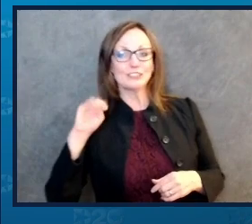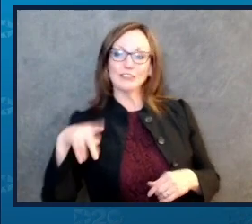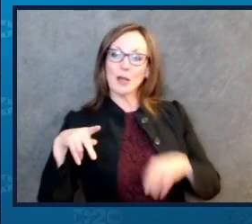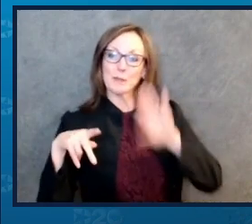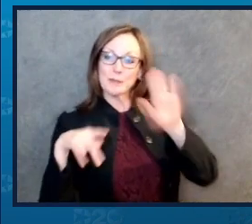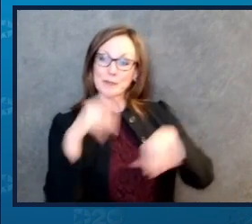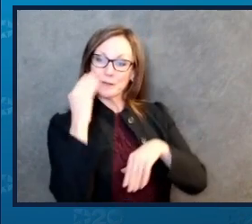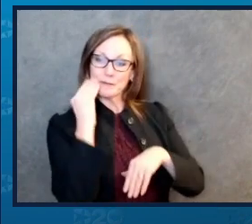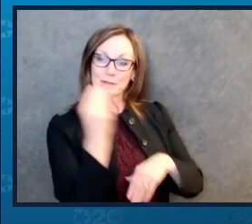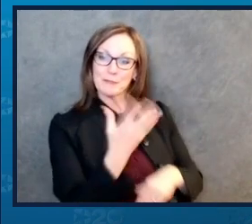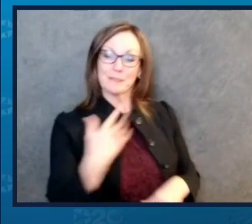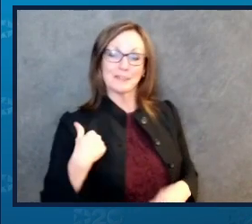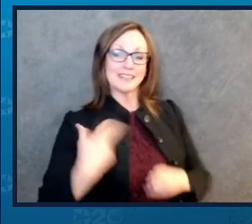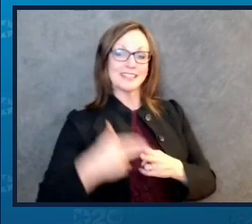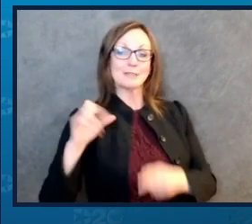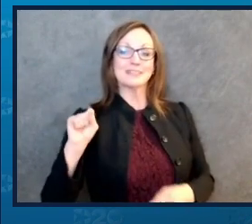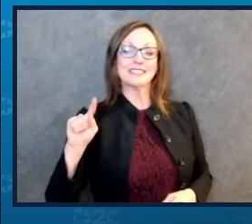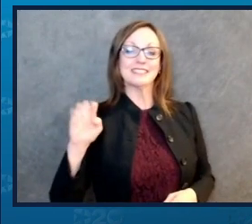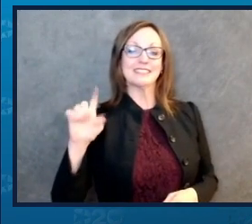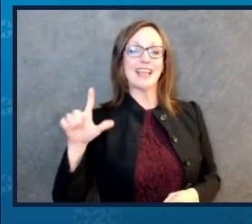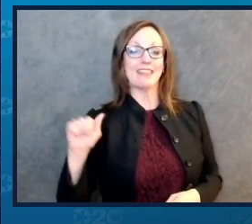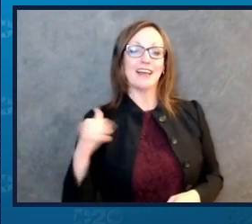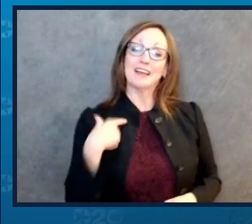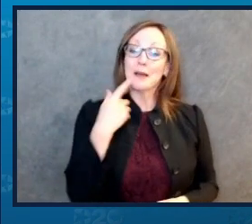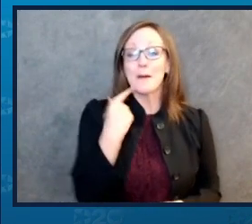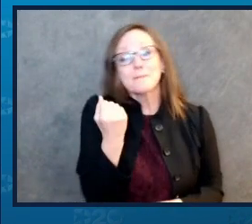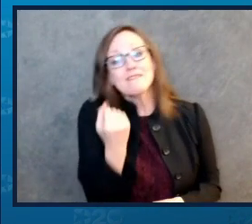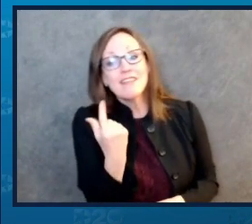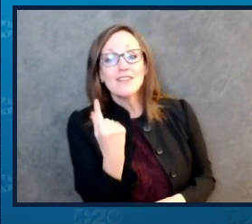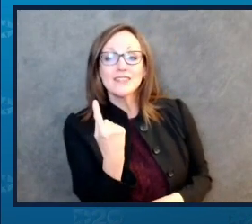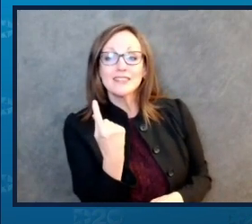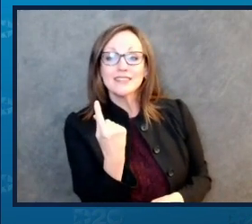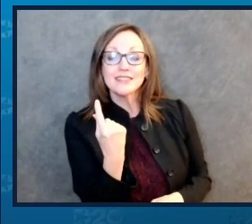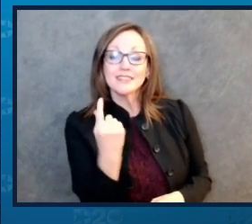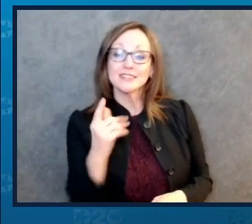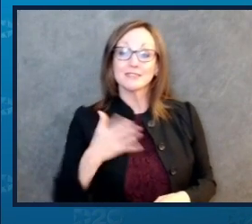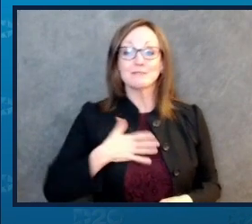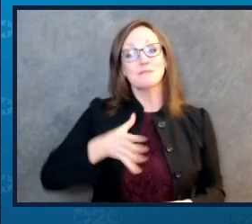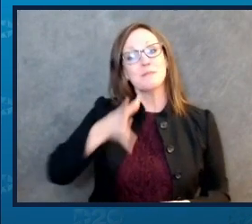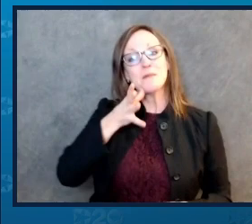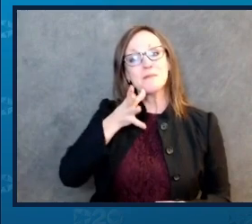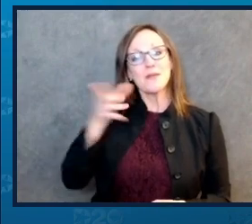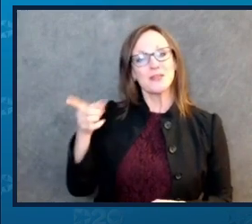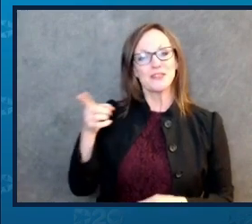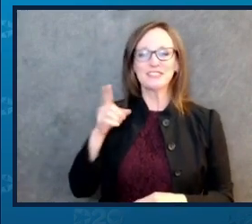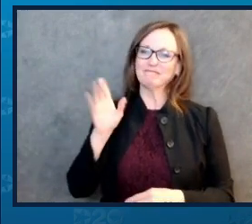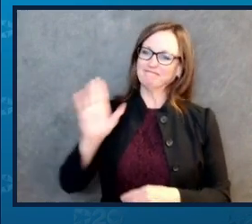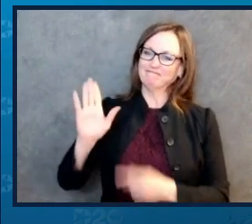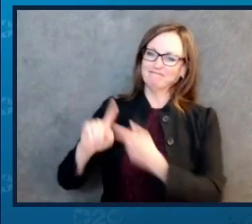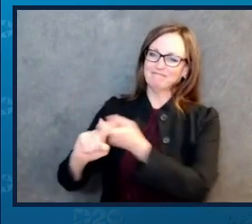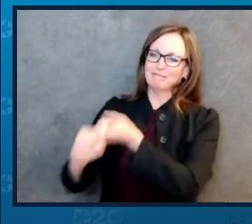I AM 11 YEARS OLD. MY MOM IS BY BEST FRIEND.